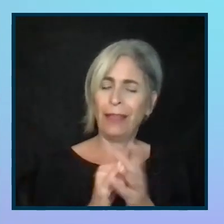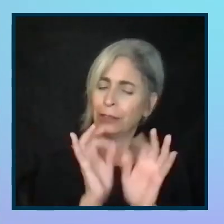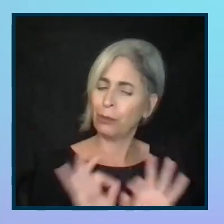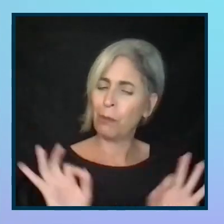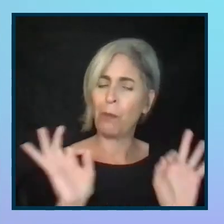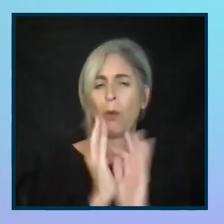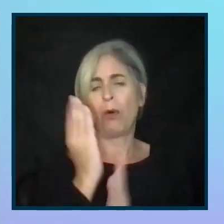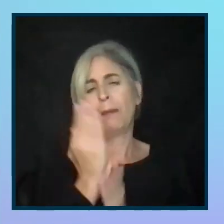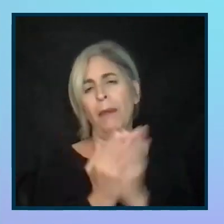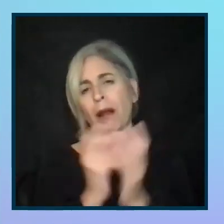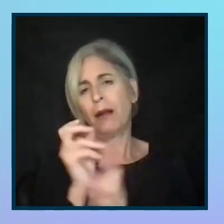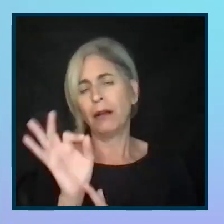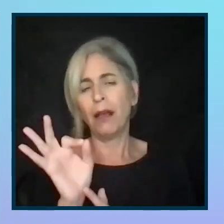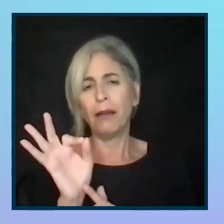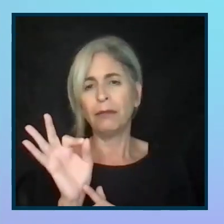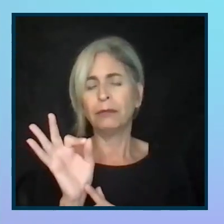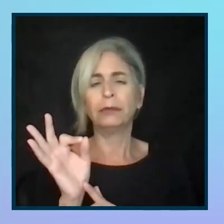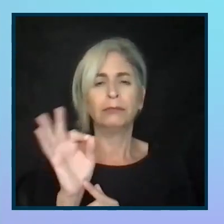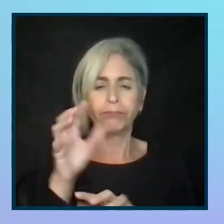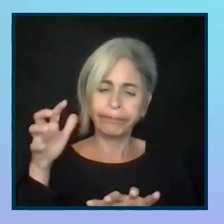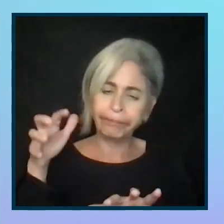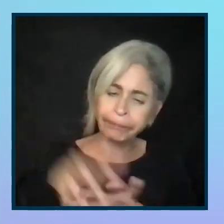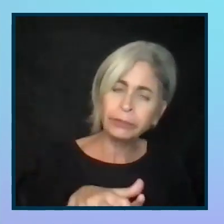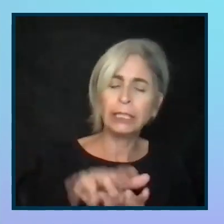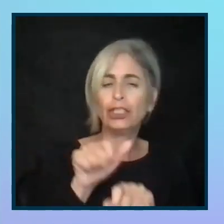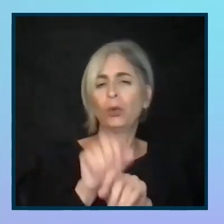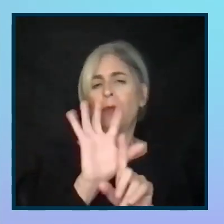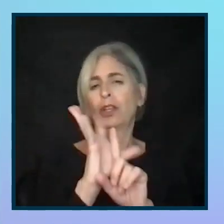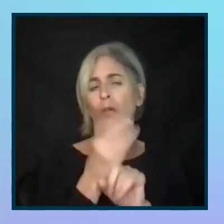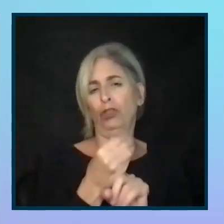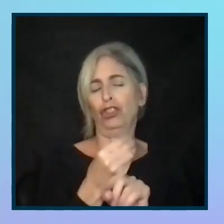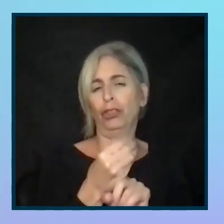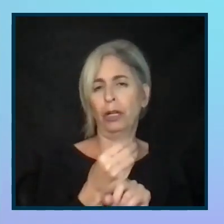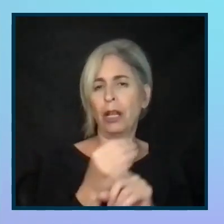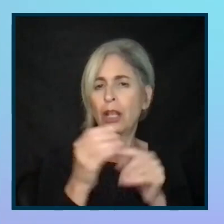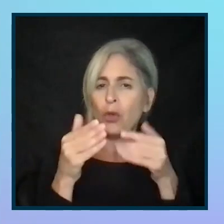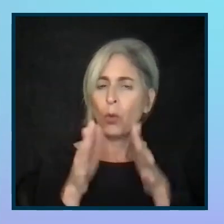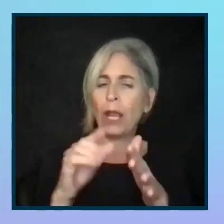of embedding it into the culture. It's the way that we do business.